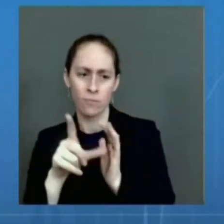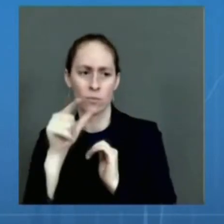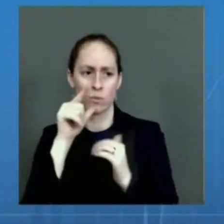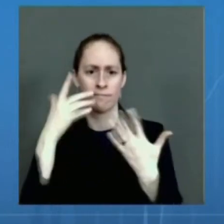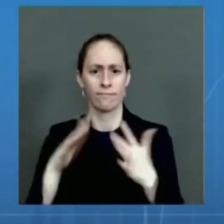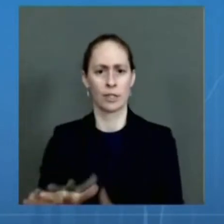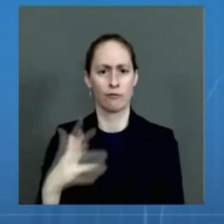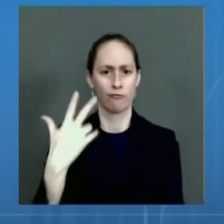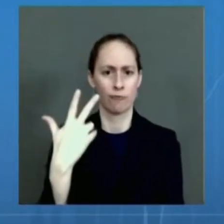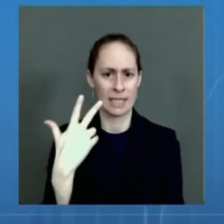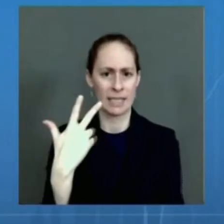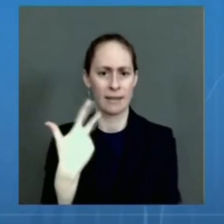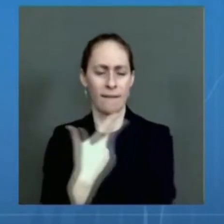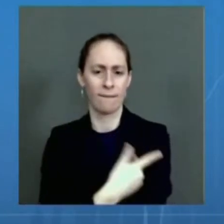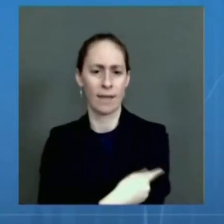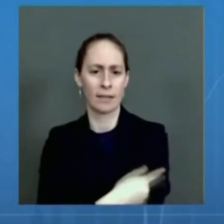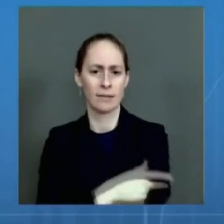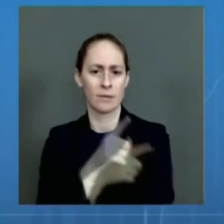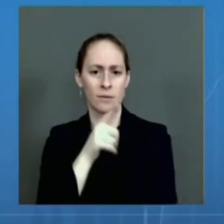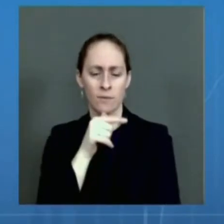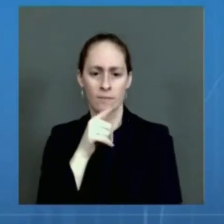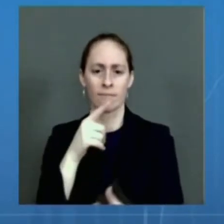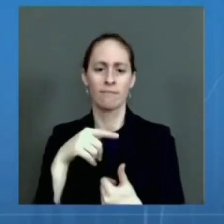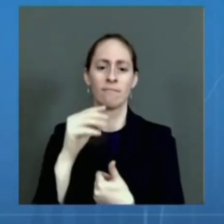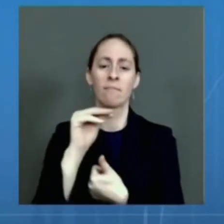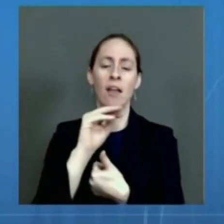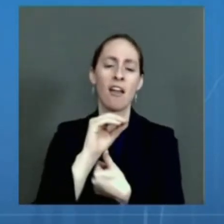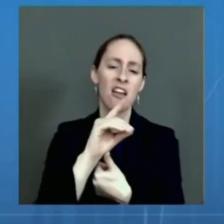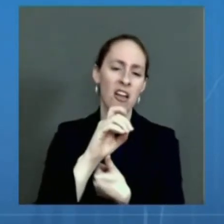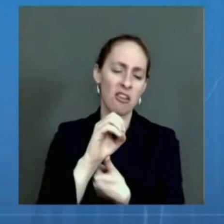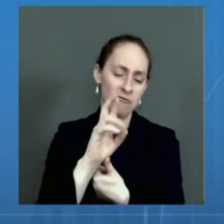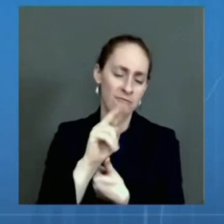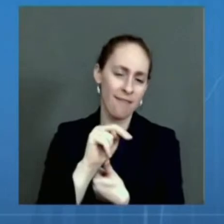THREE SEPARATE VACCINES THE